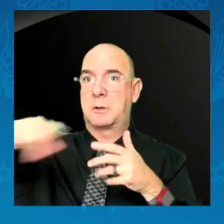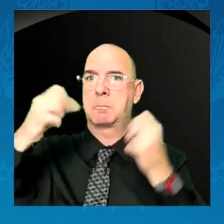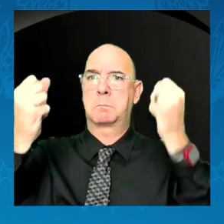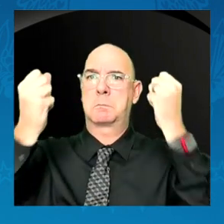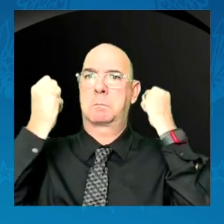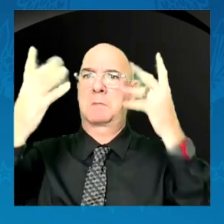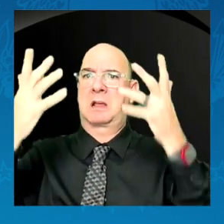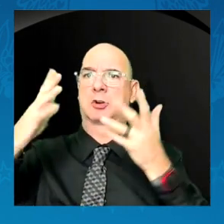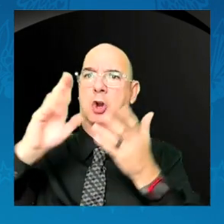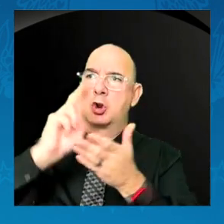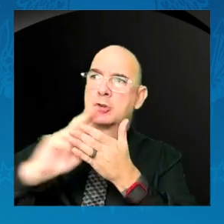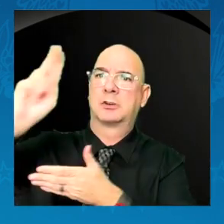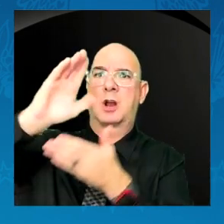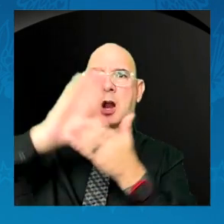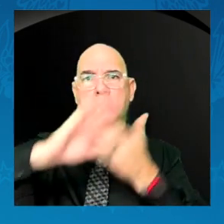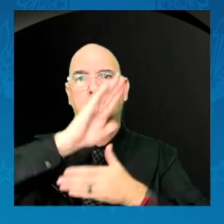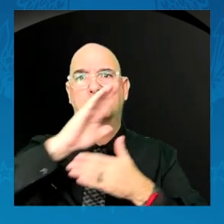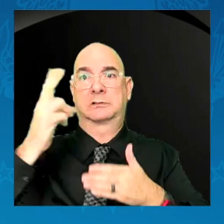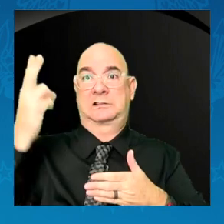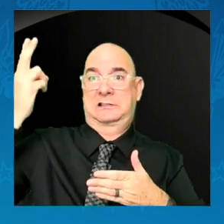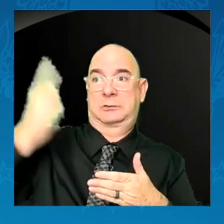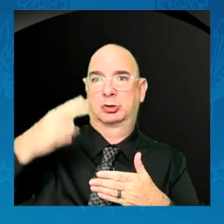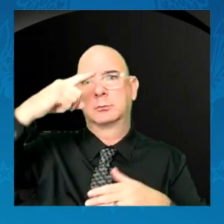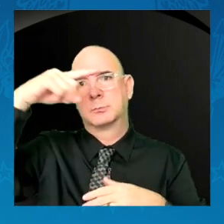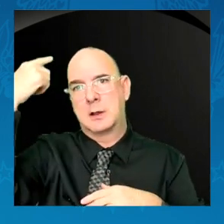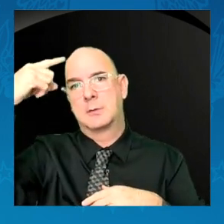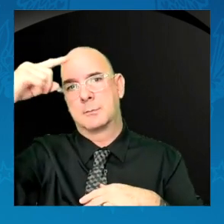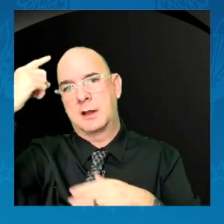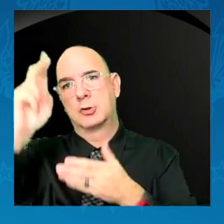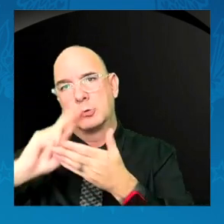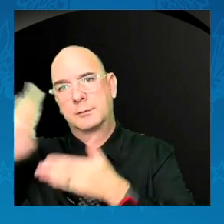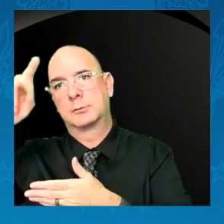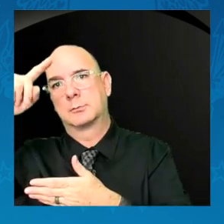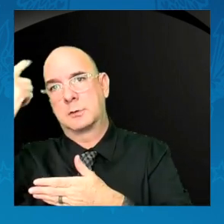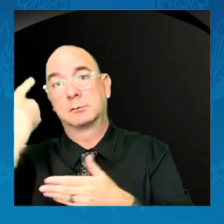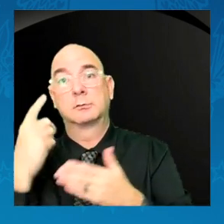and other minority serving institutions that educate students that look like America.